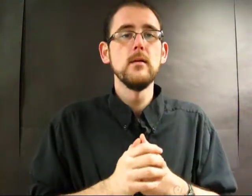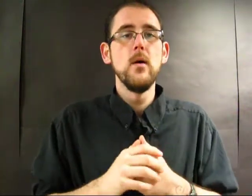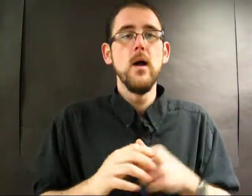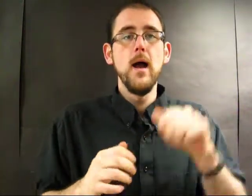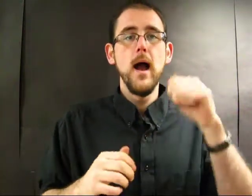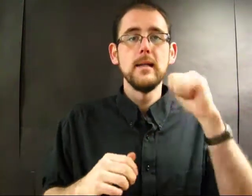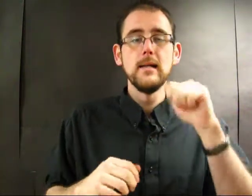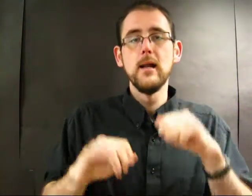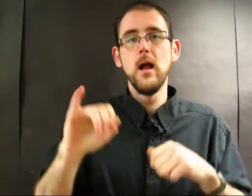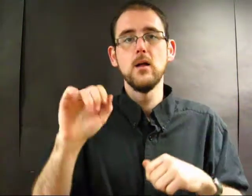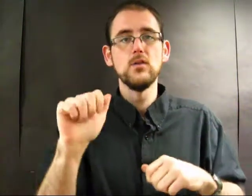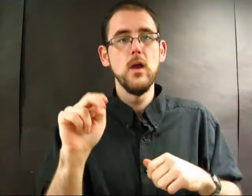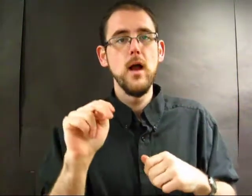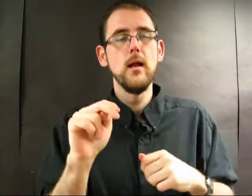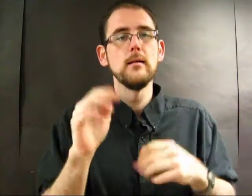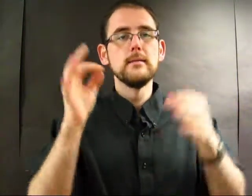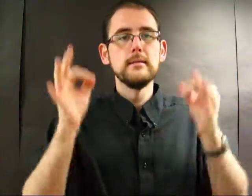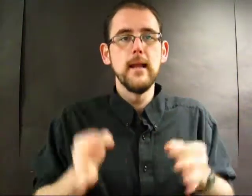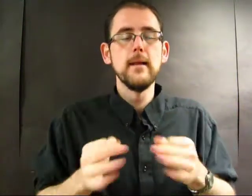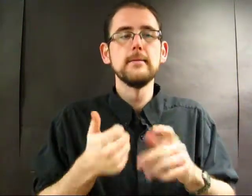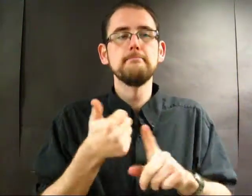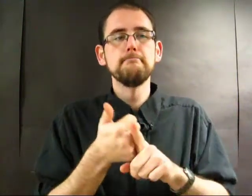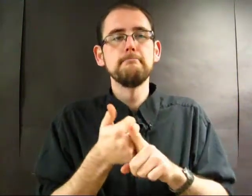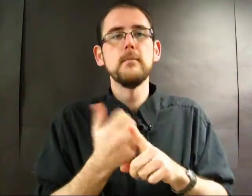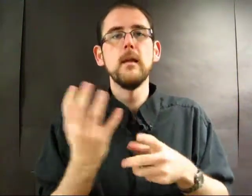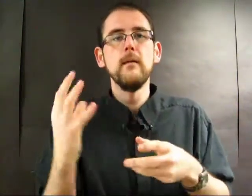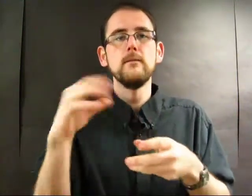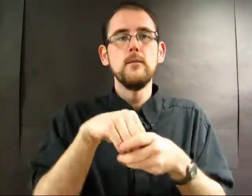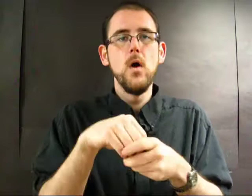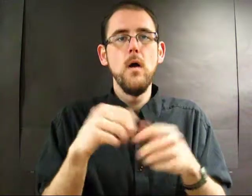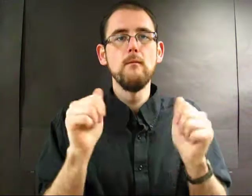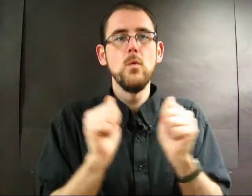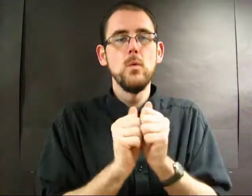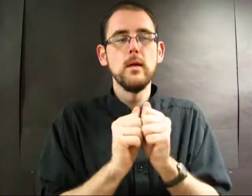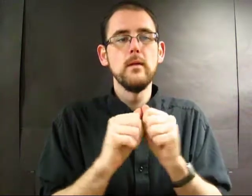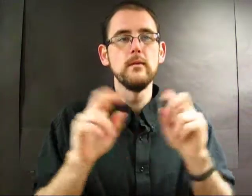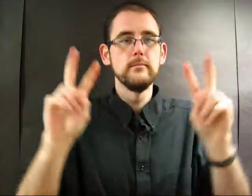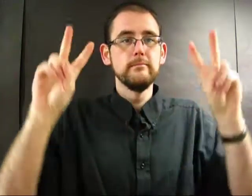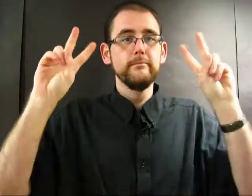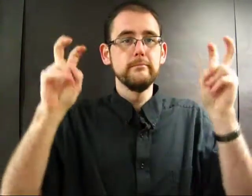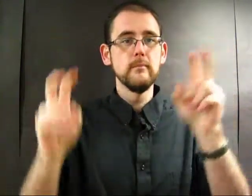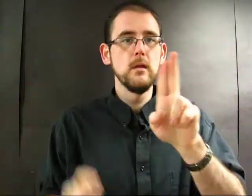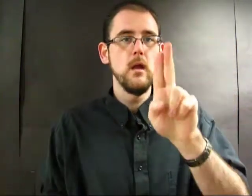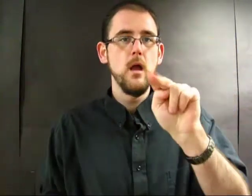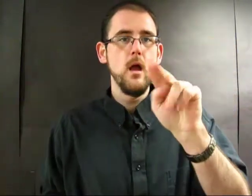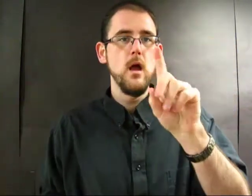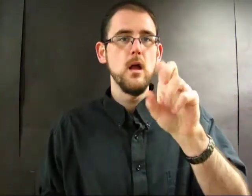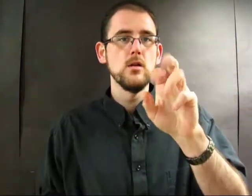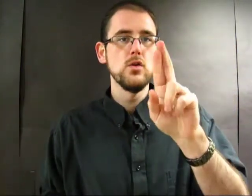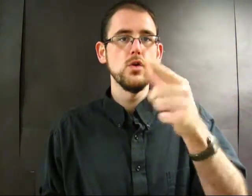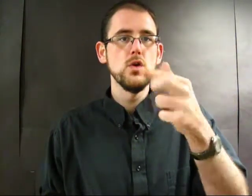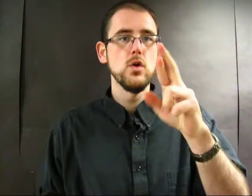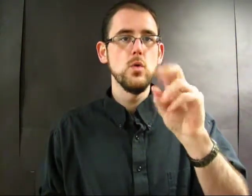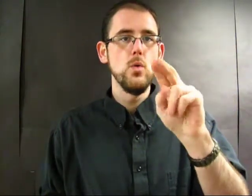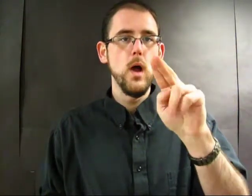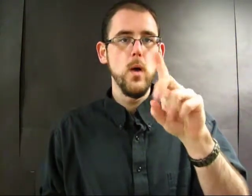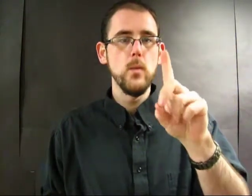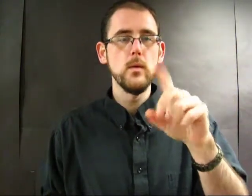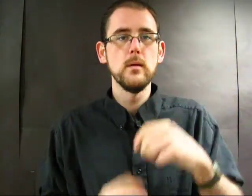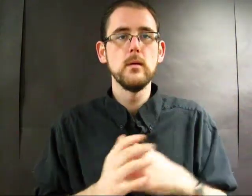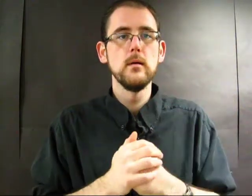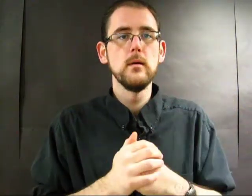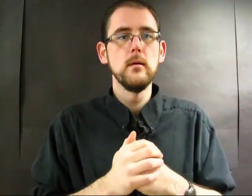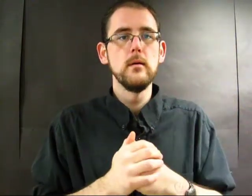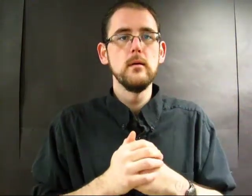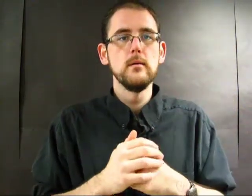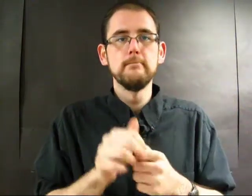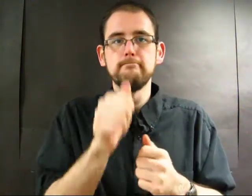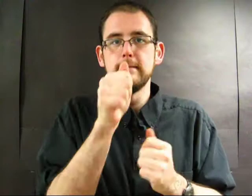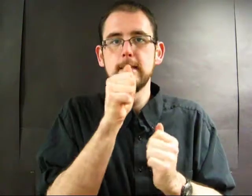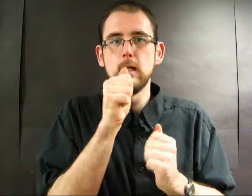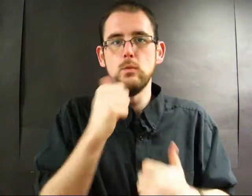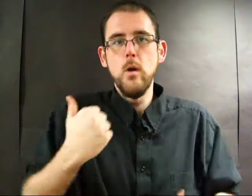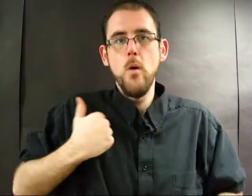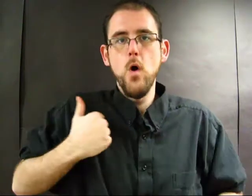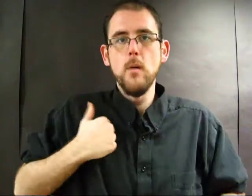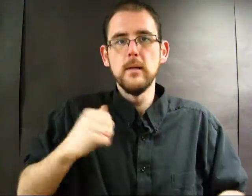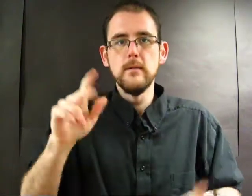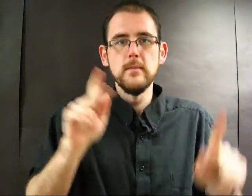Antonina and Jan decided to get involved with the Underground, a secret army of people who